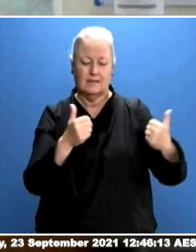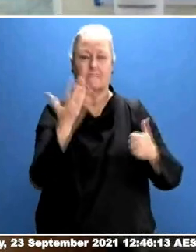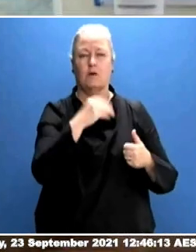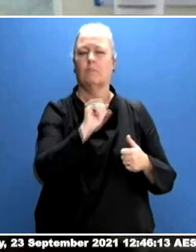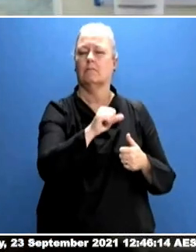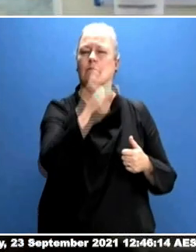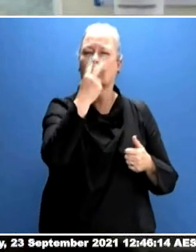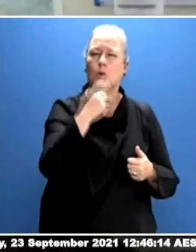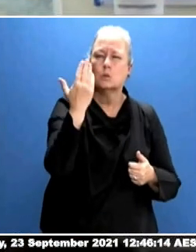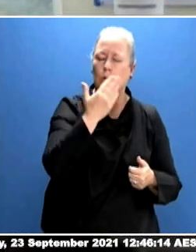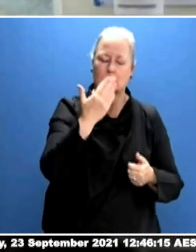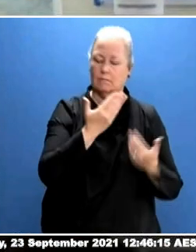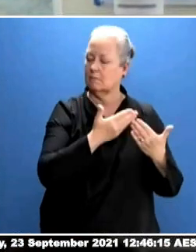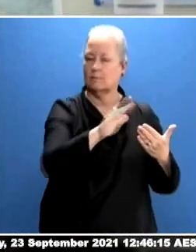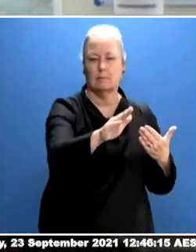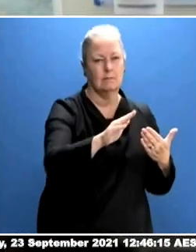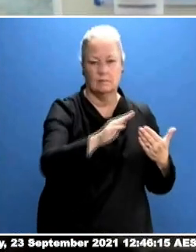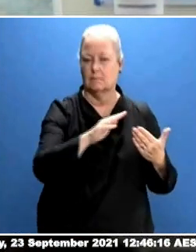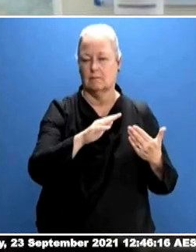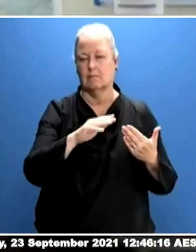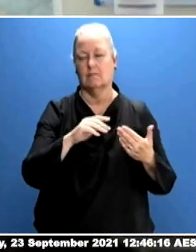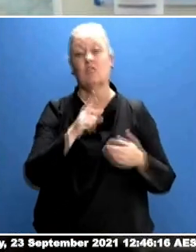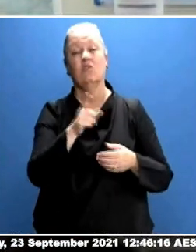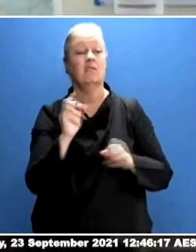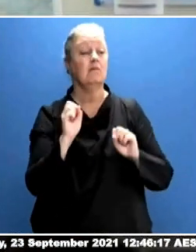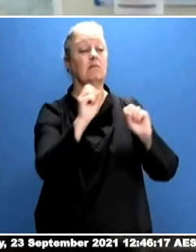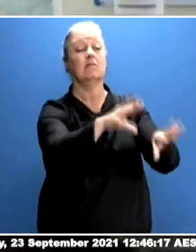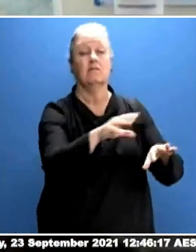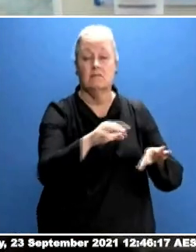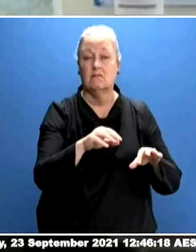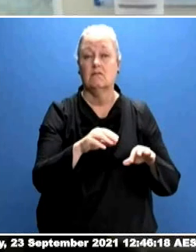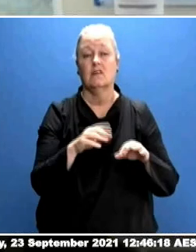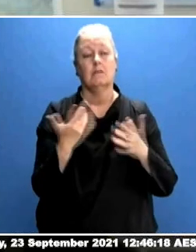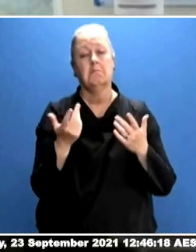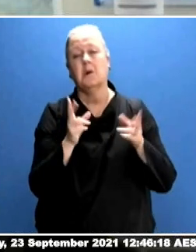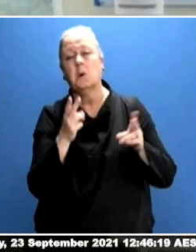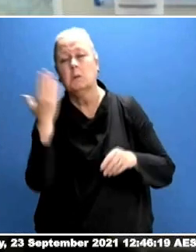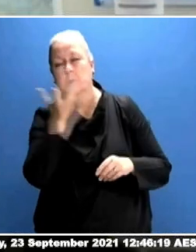Getting back into some normalcy is not in the education space.